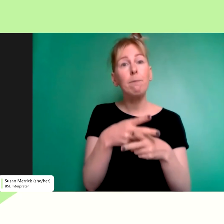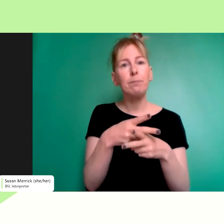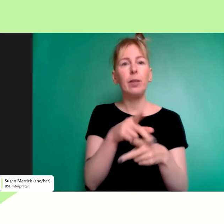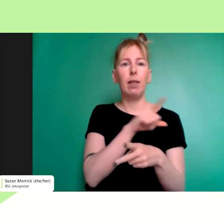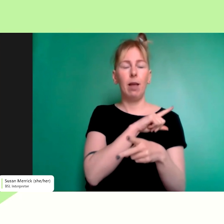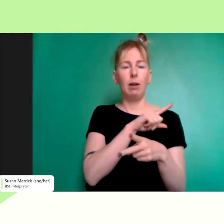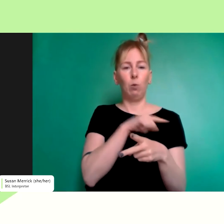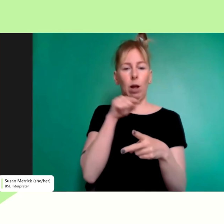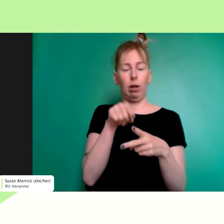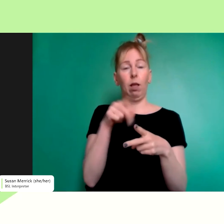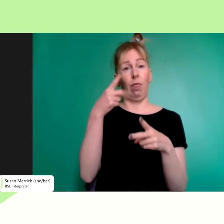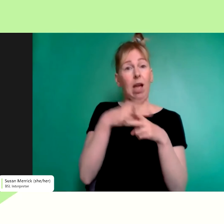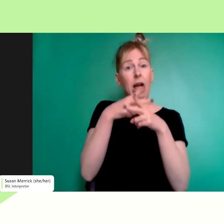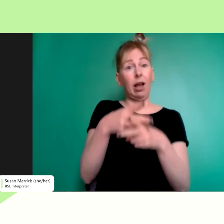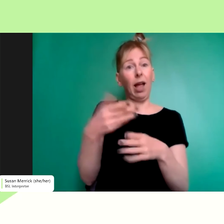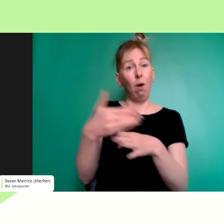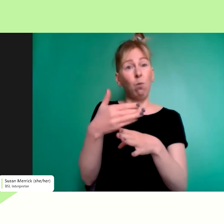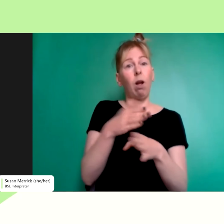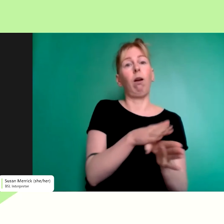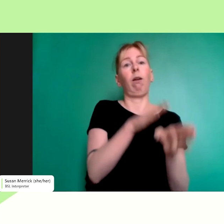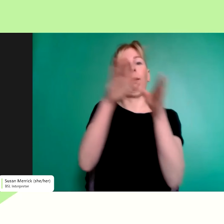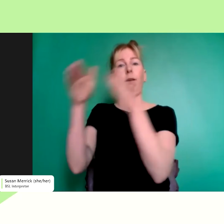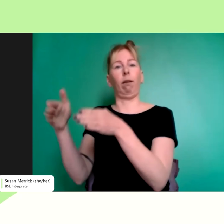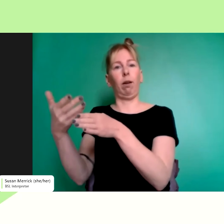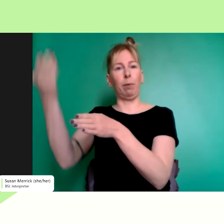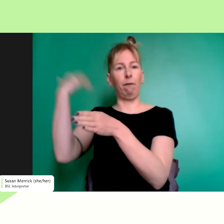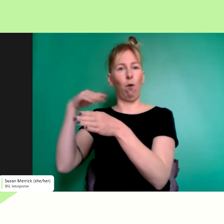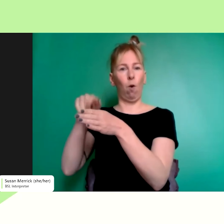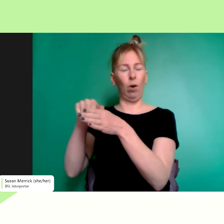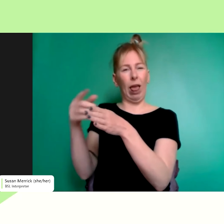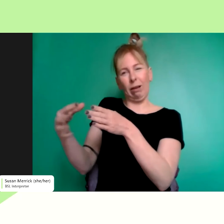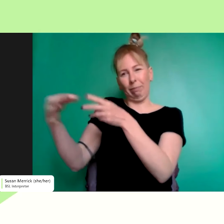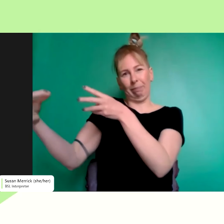The question now, is whether or not the notion of a caring sector is real,